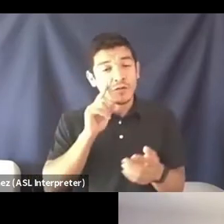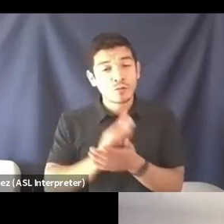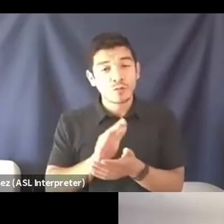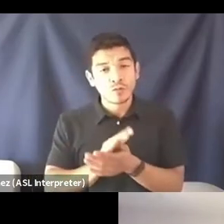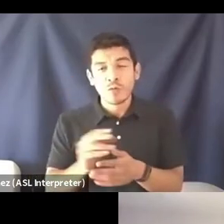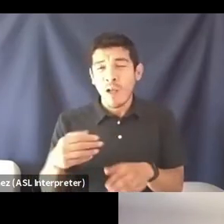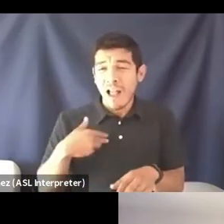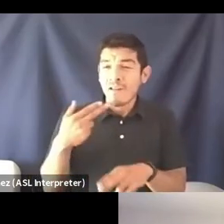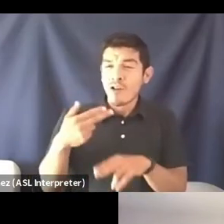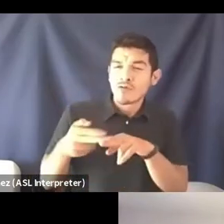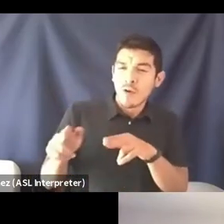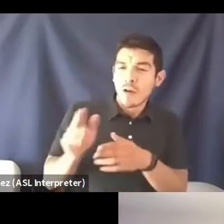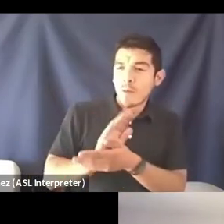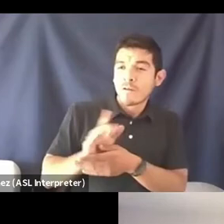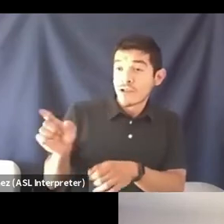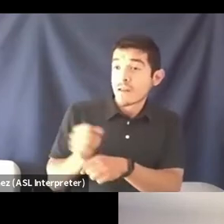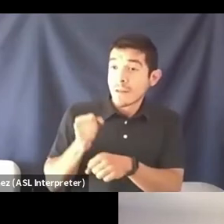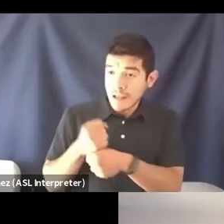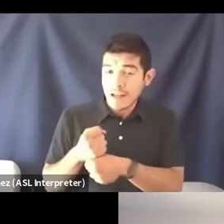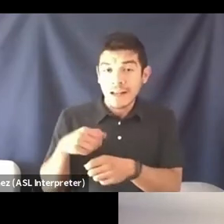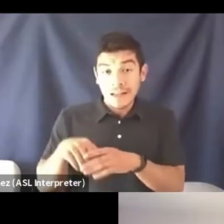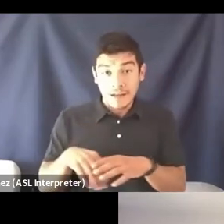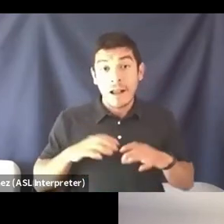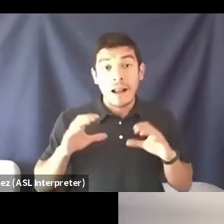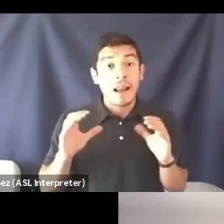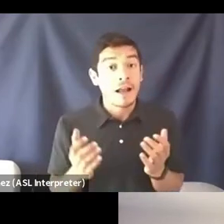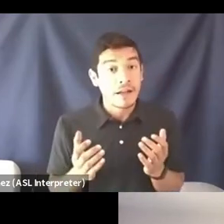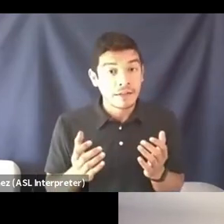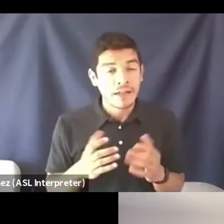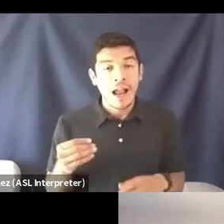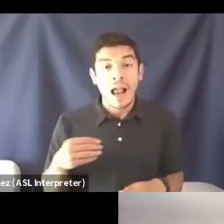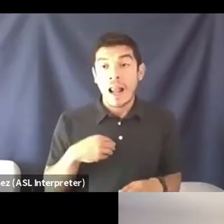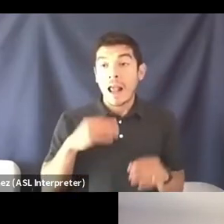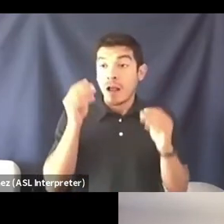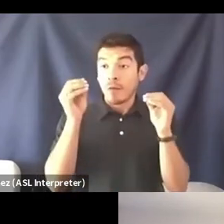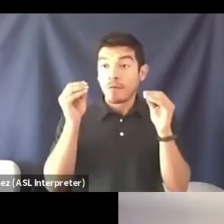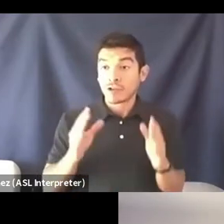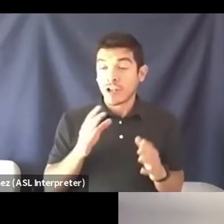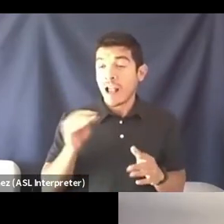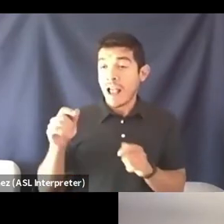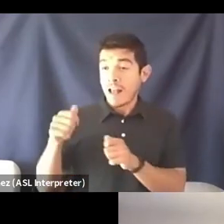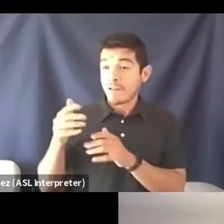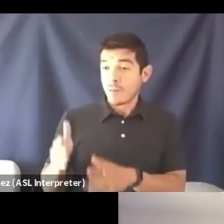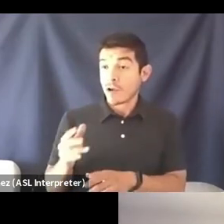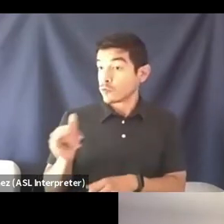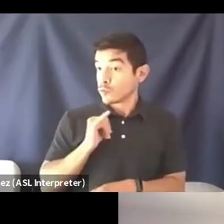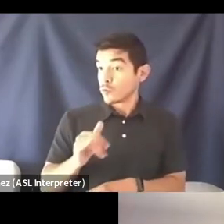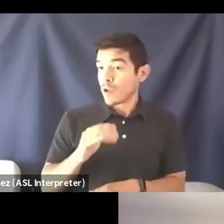that she made in my class. And I'm a professor and a filmmaker too. And my focus is China.